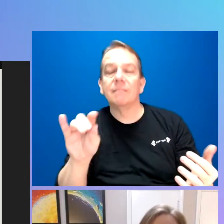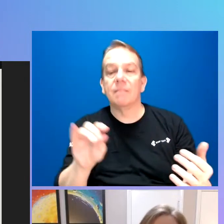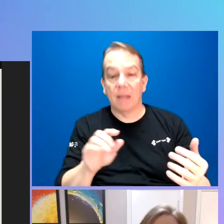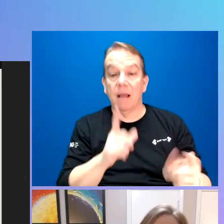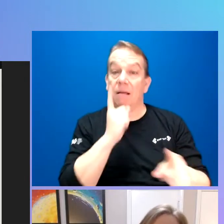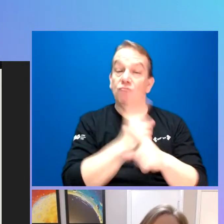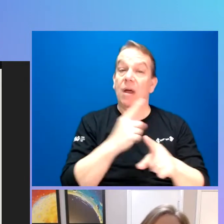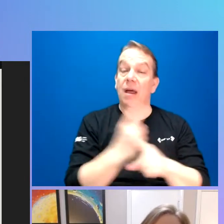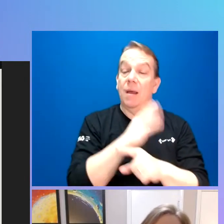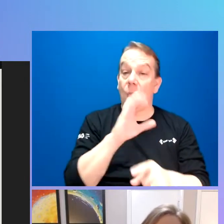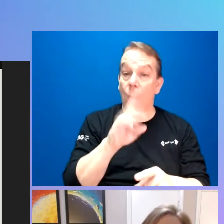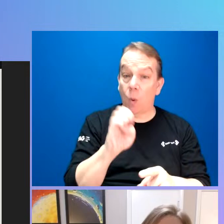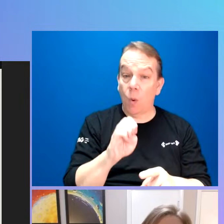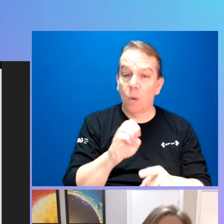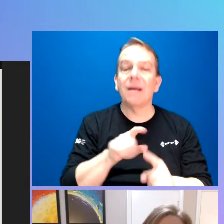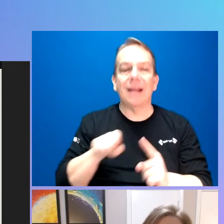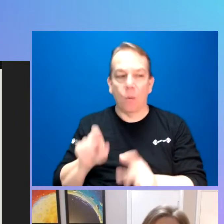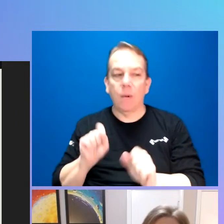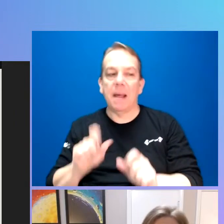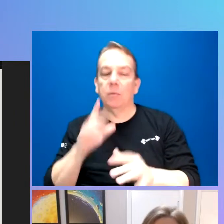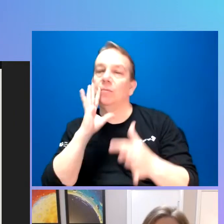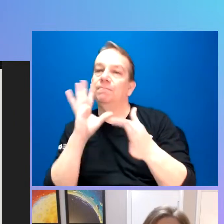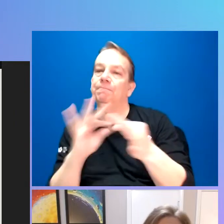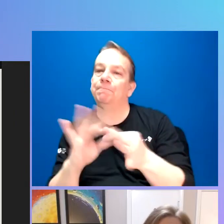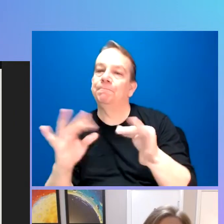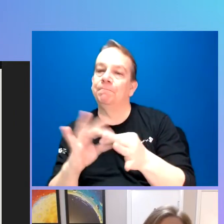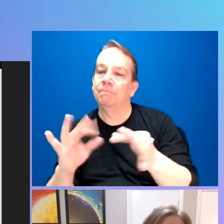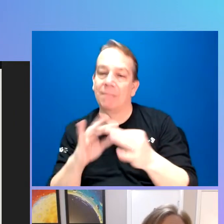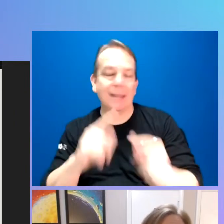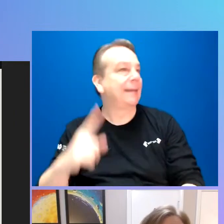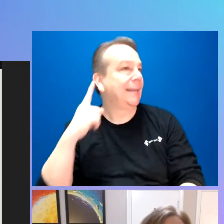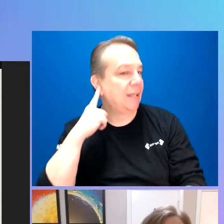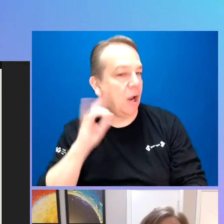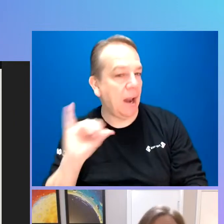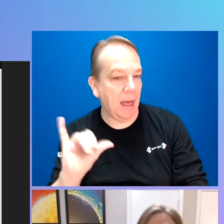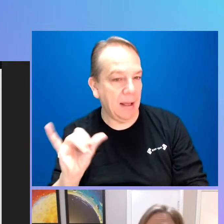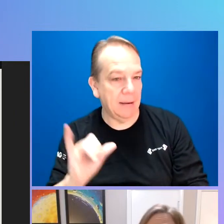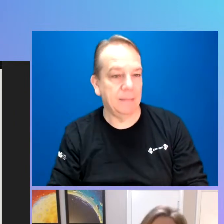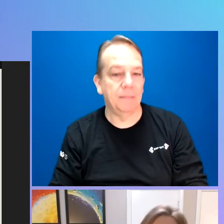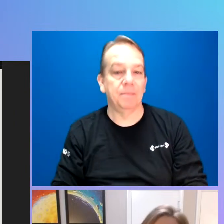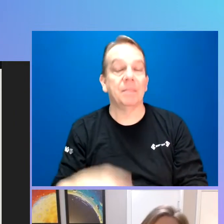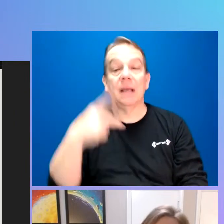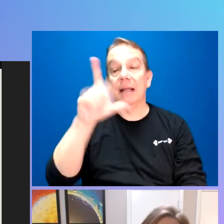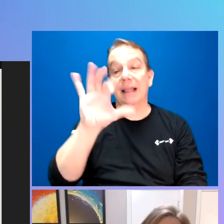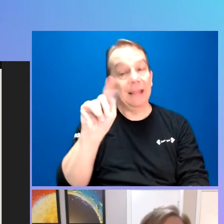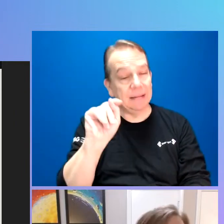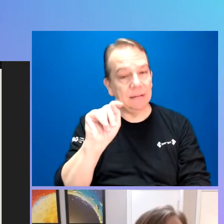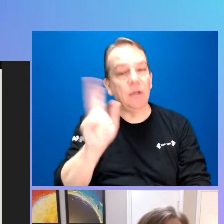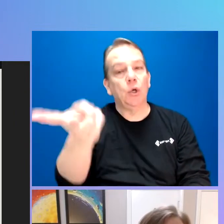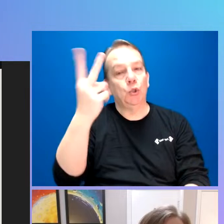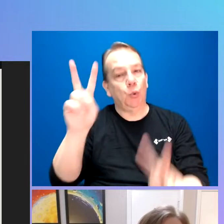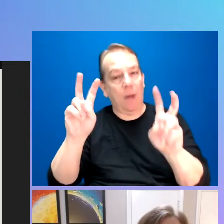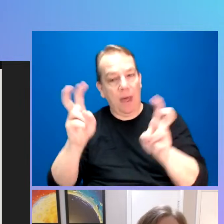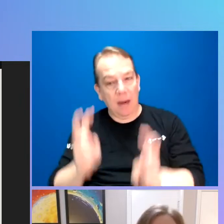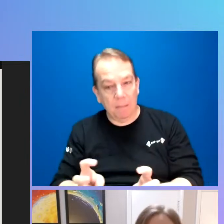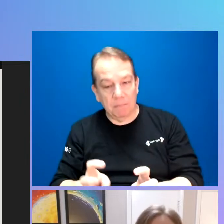proper HTML elements, we might hear something like list two